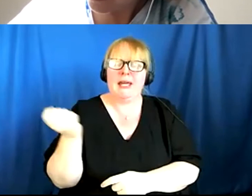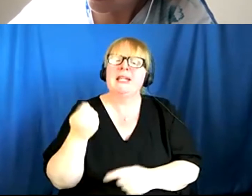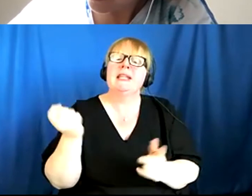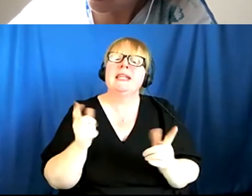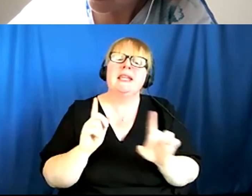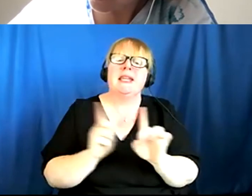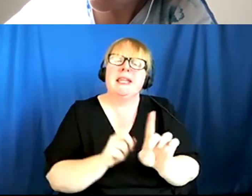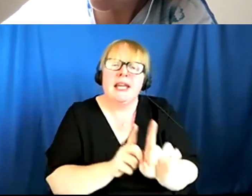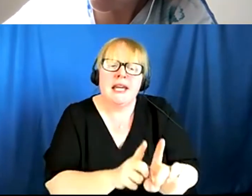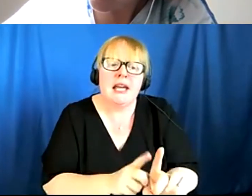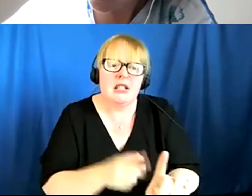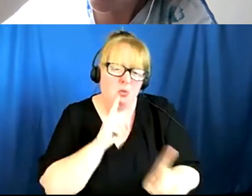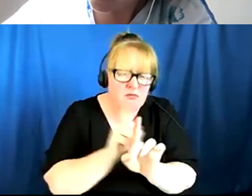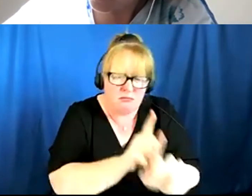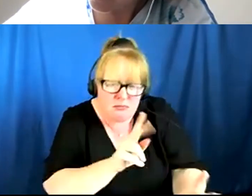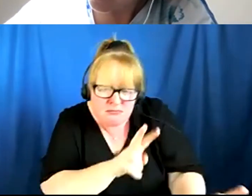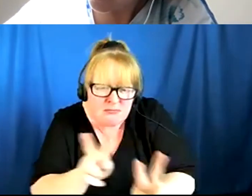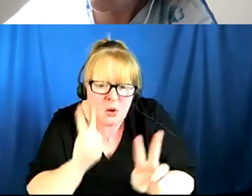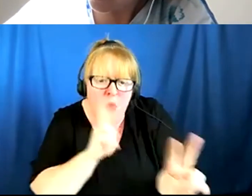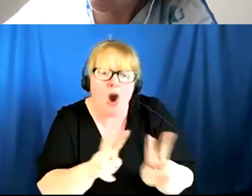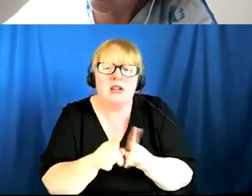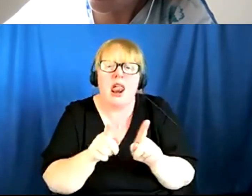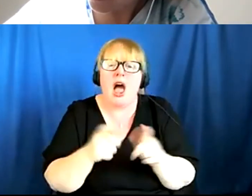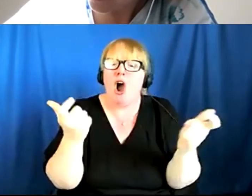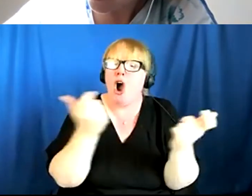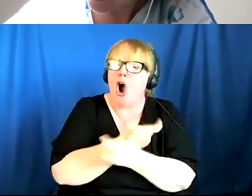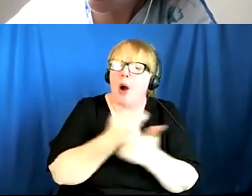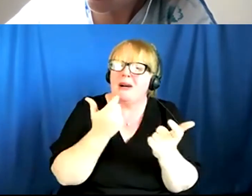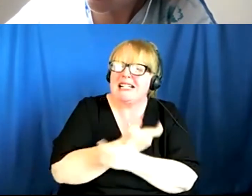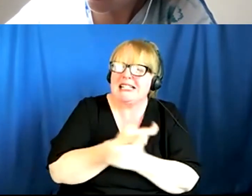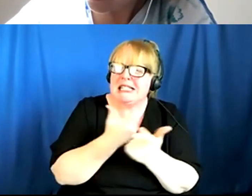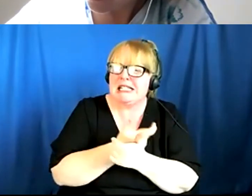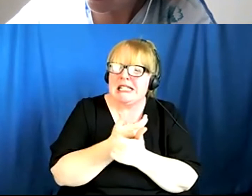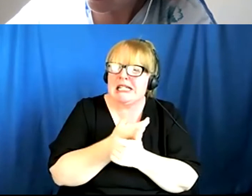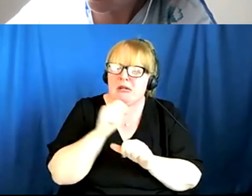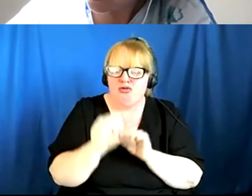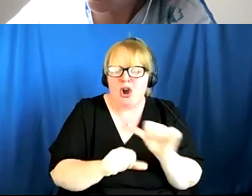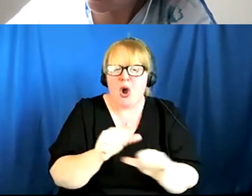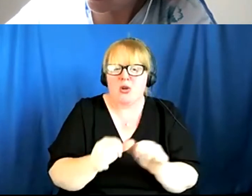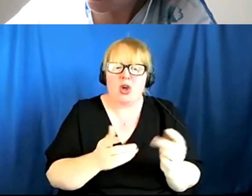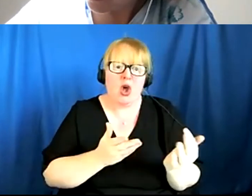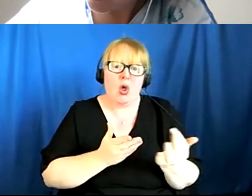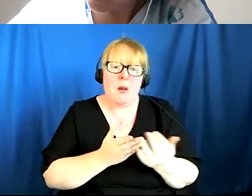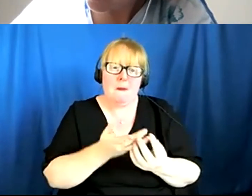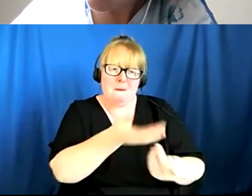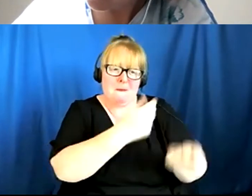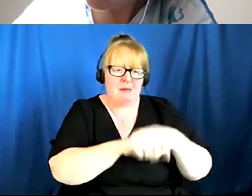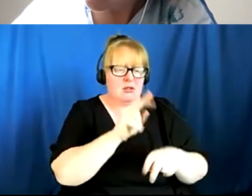comedy kind of slapstick appropriation, I suppose, and becoming them through costume and dressing up as them I would start that process by